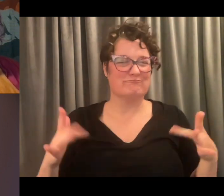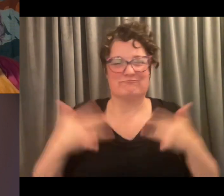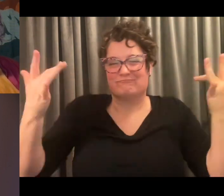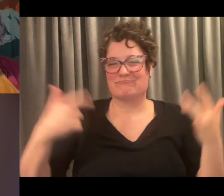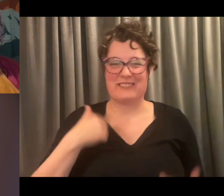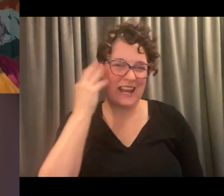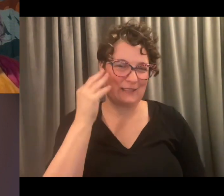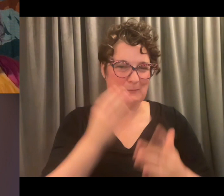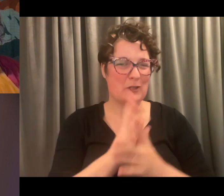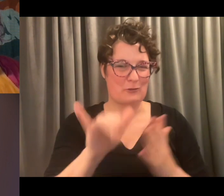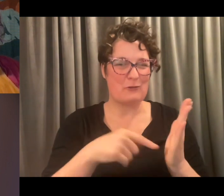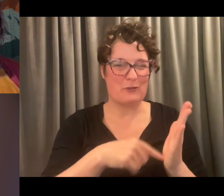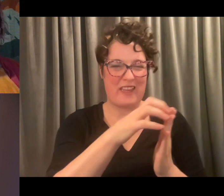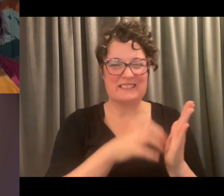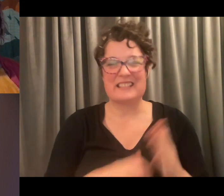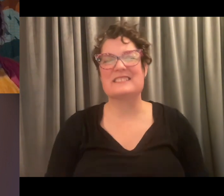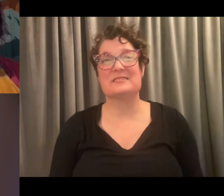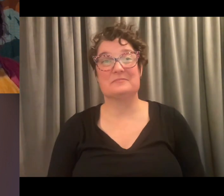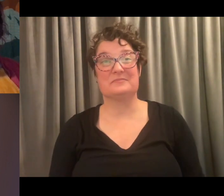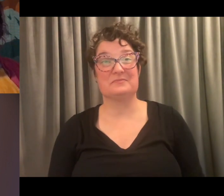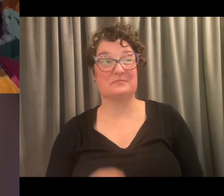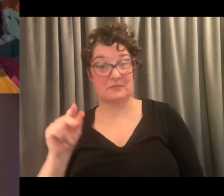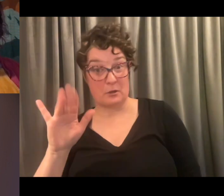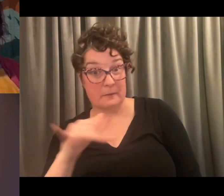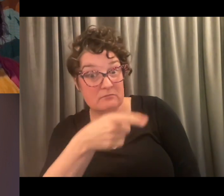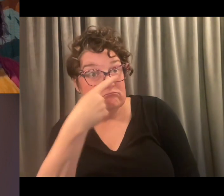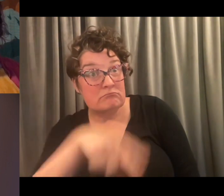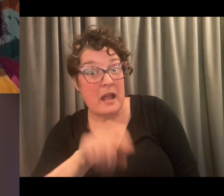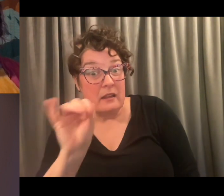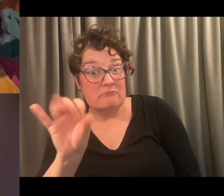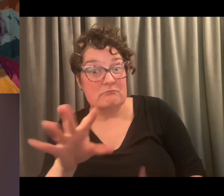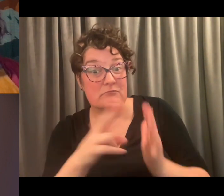Nomy: Never Would you be able to read the list of things that the bride should wear?